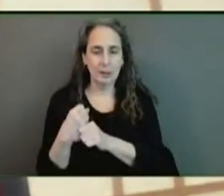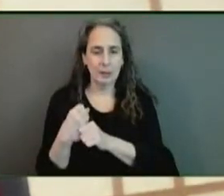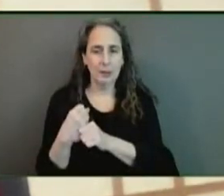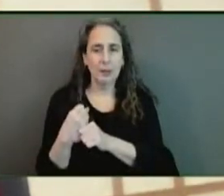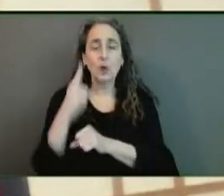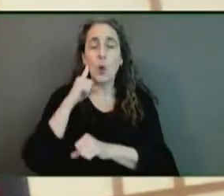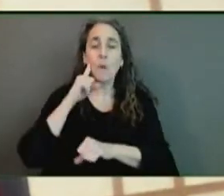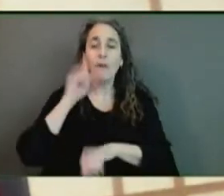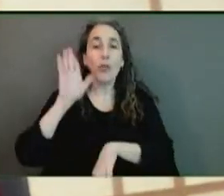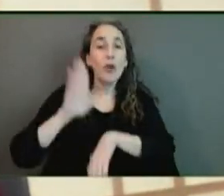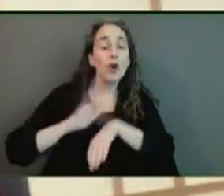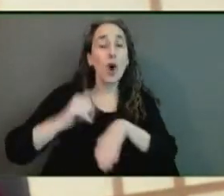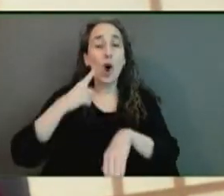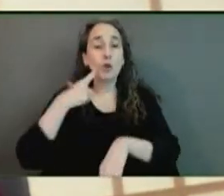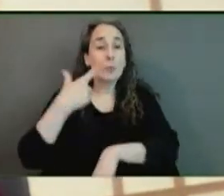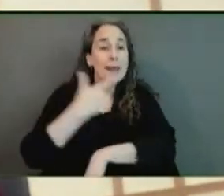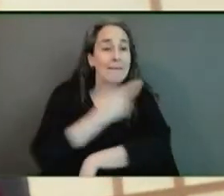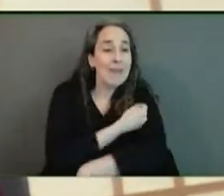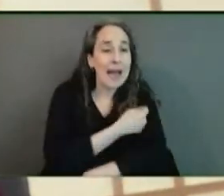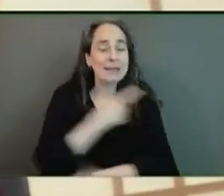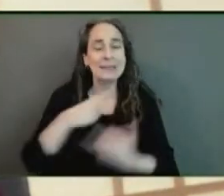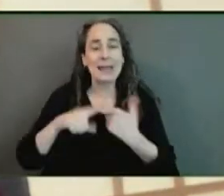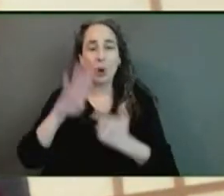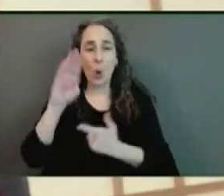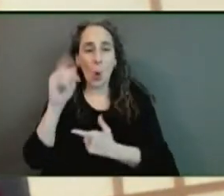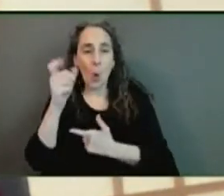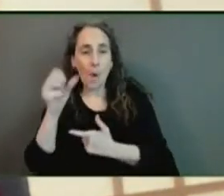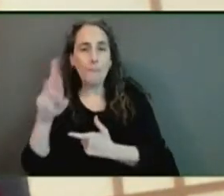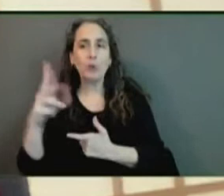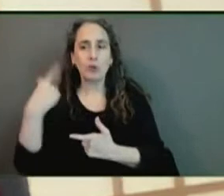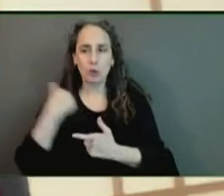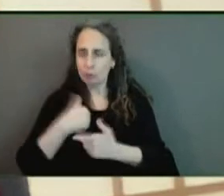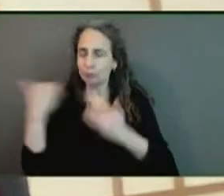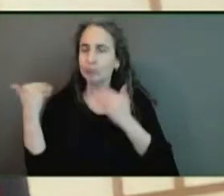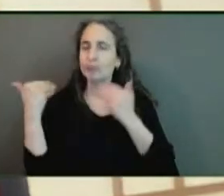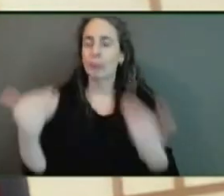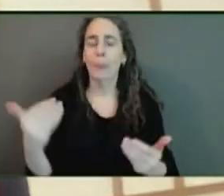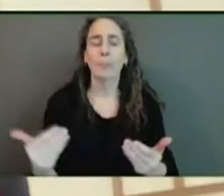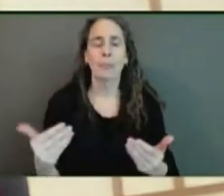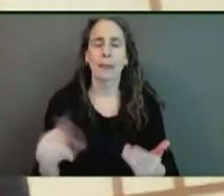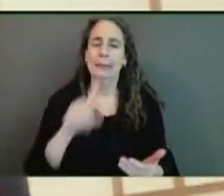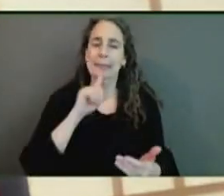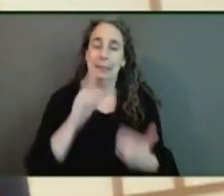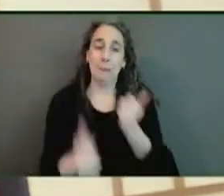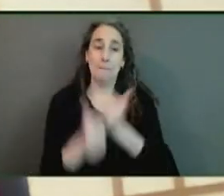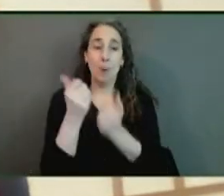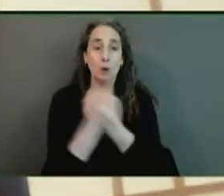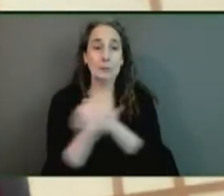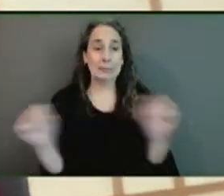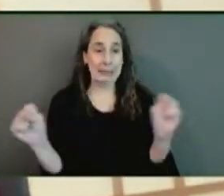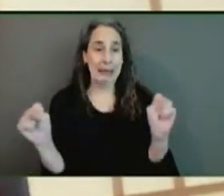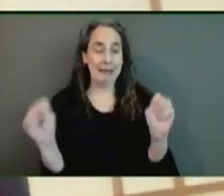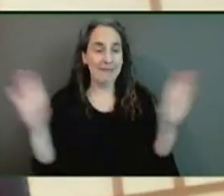doing for the last two years, and that is to take up the chart the call to get vaccinated to